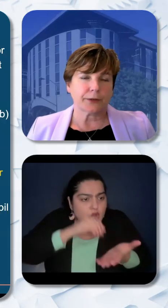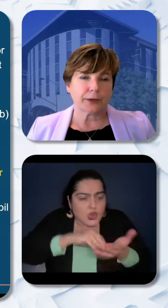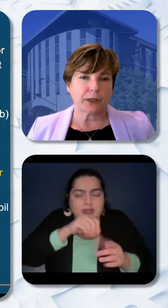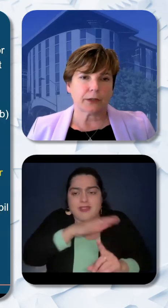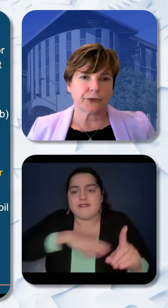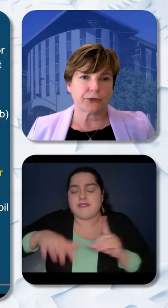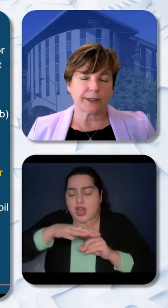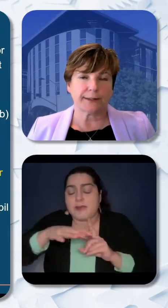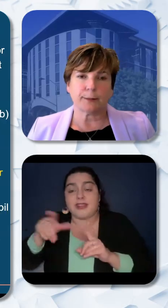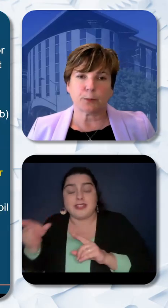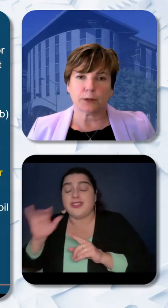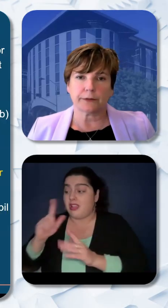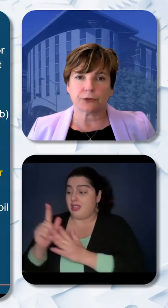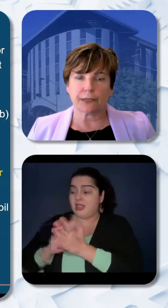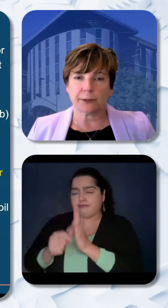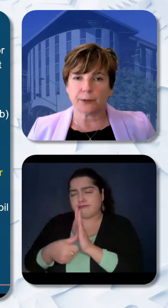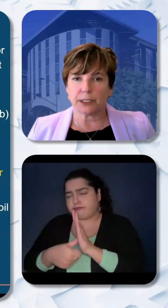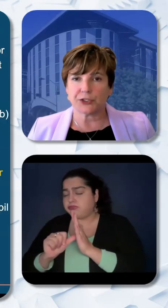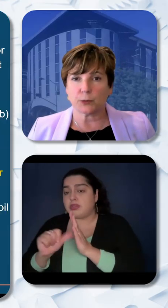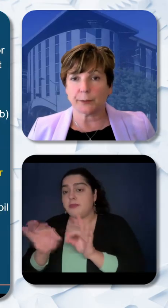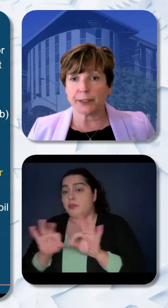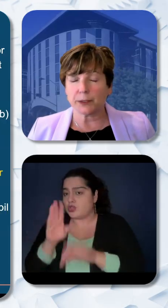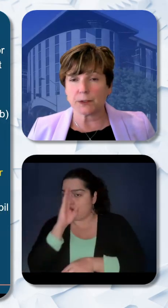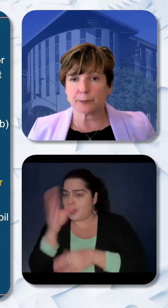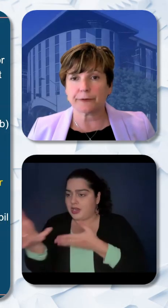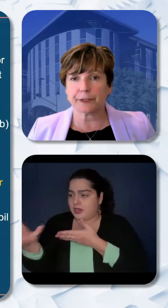So the law also stresses the importance of direct communication with peers and